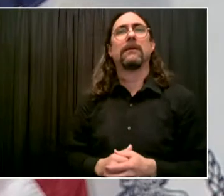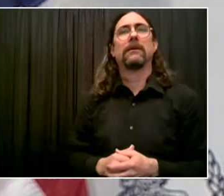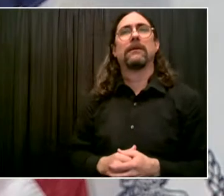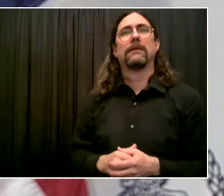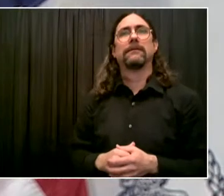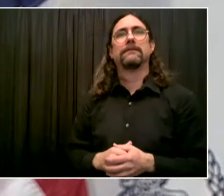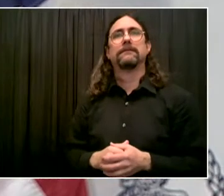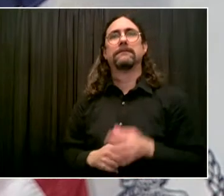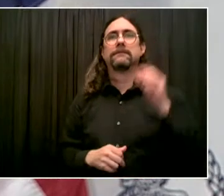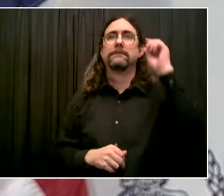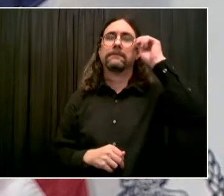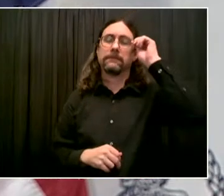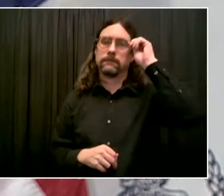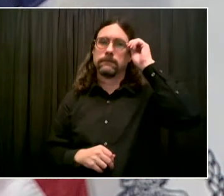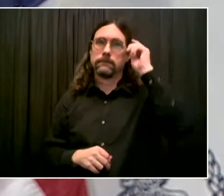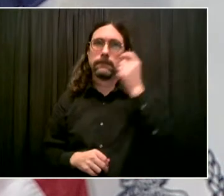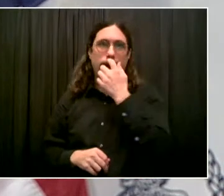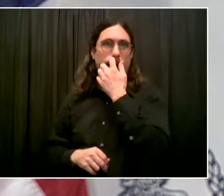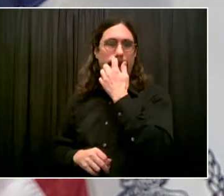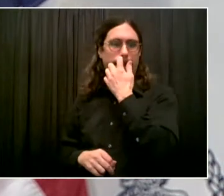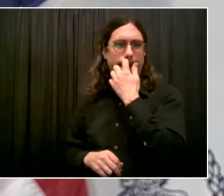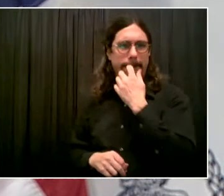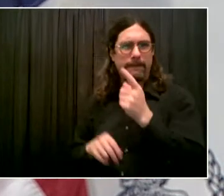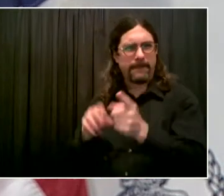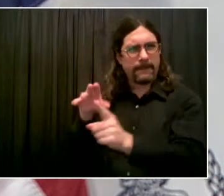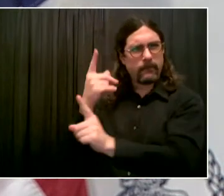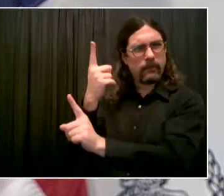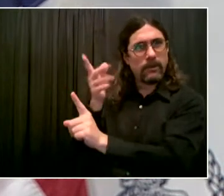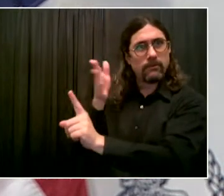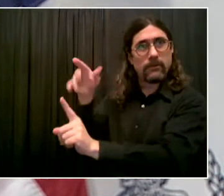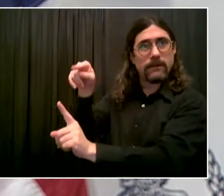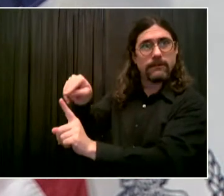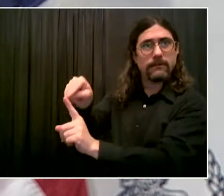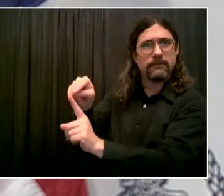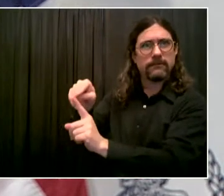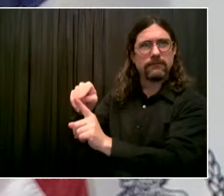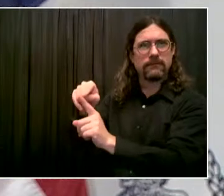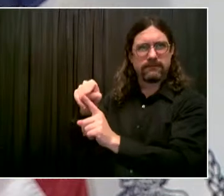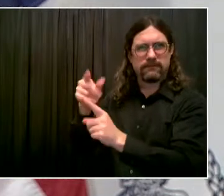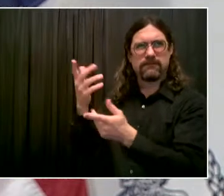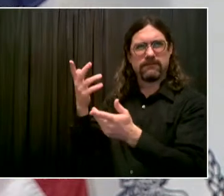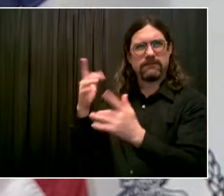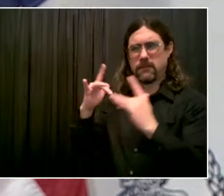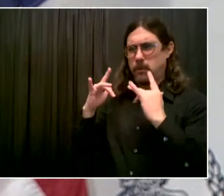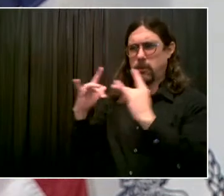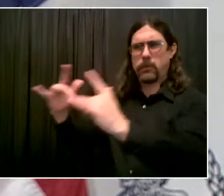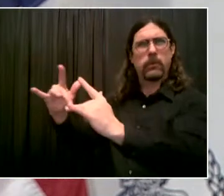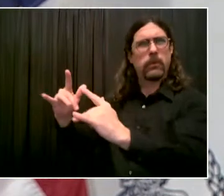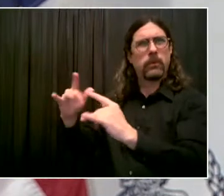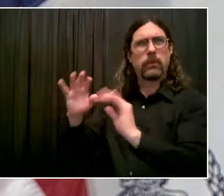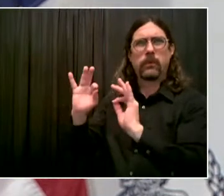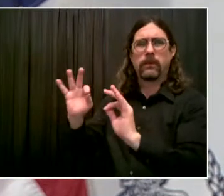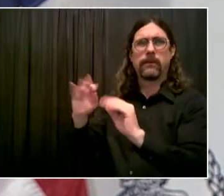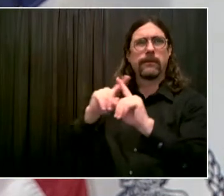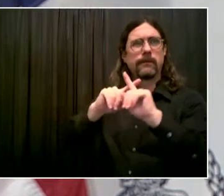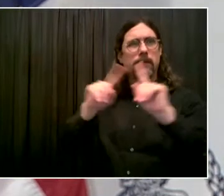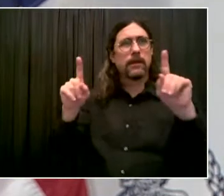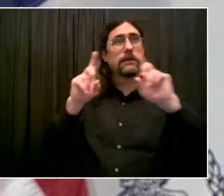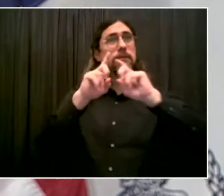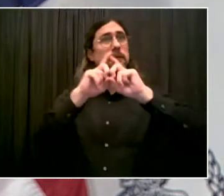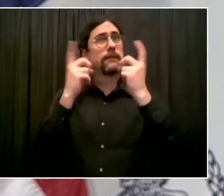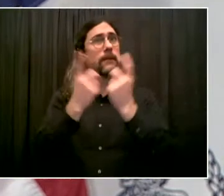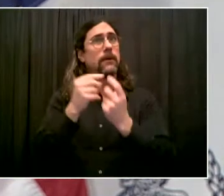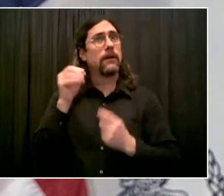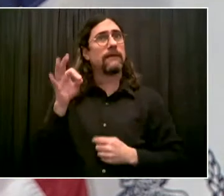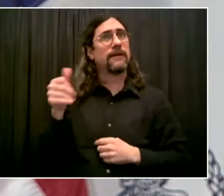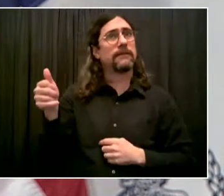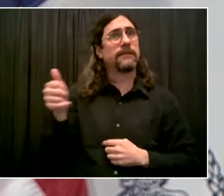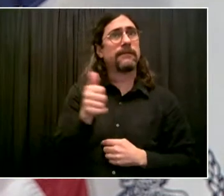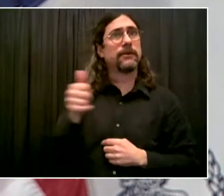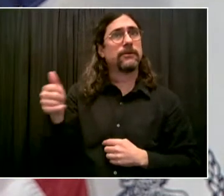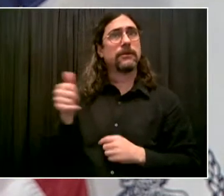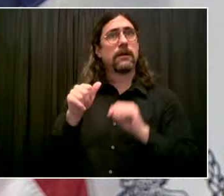AGENCY IS NOT